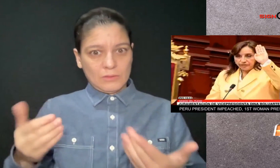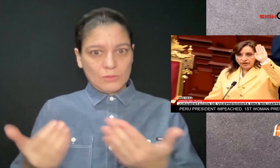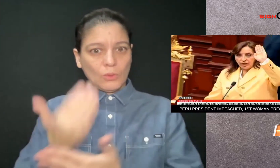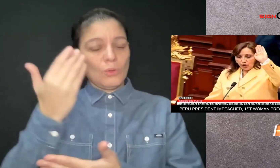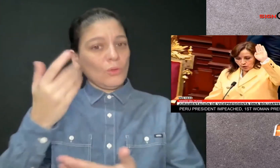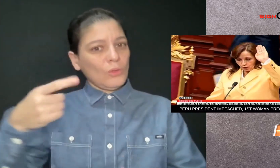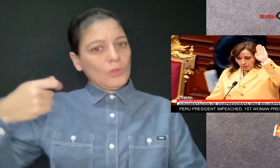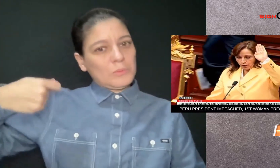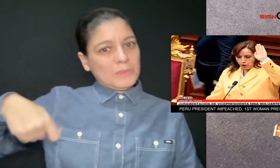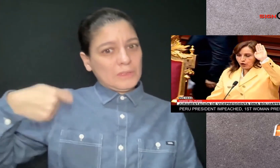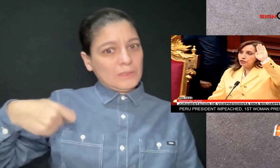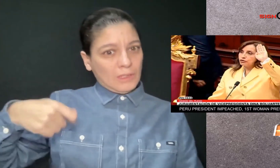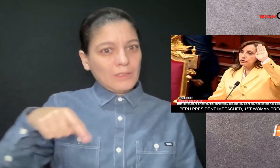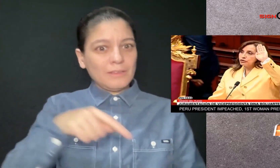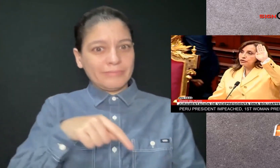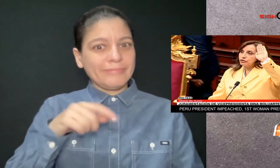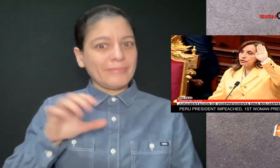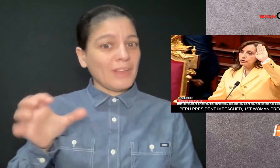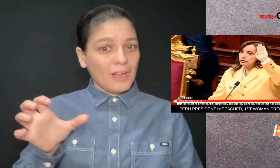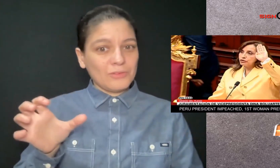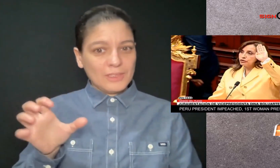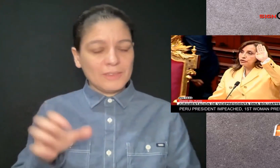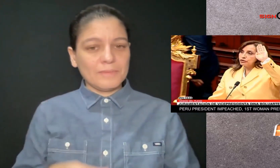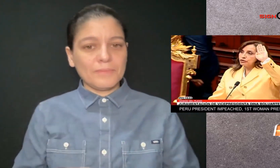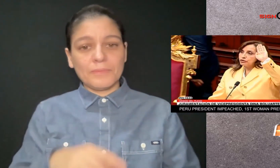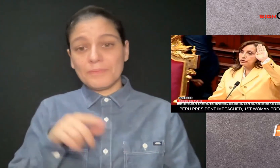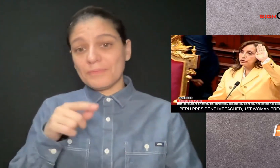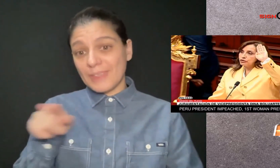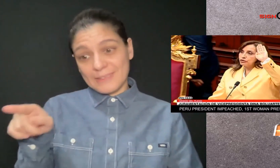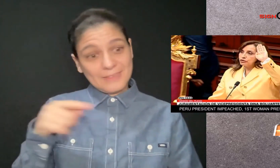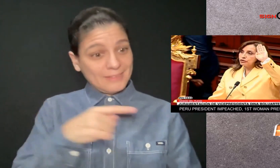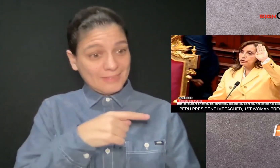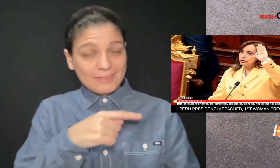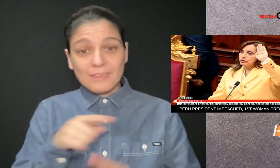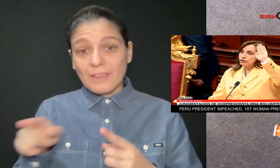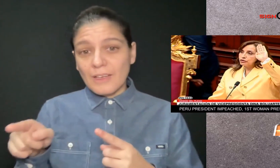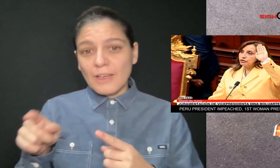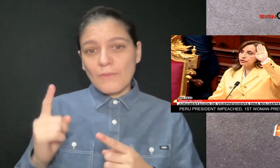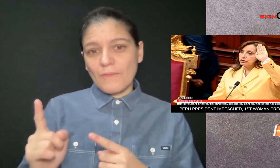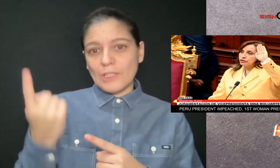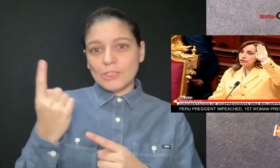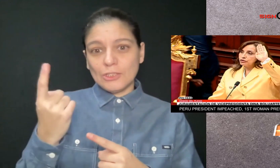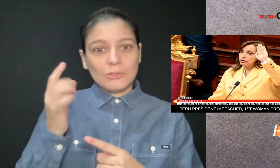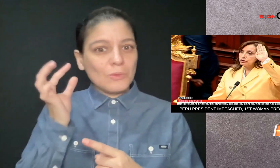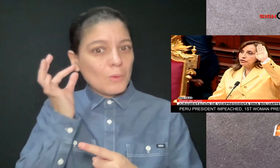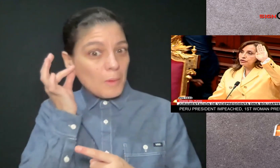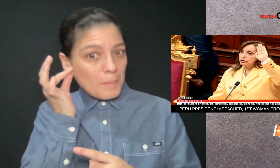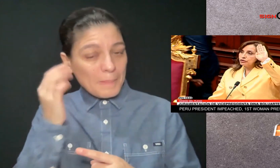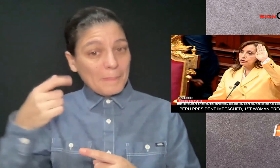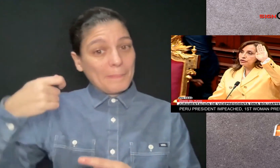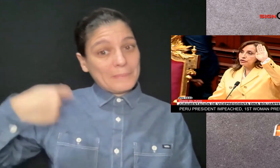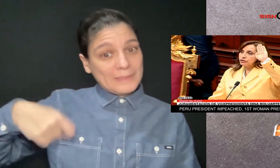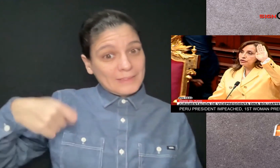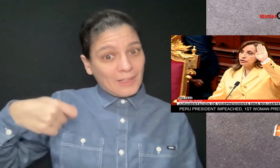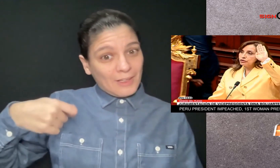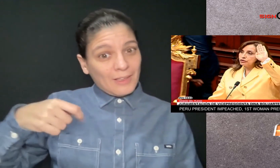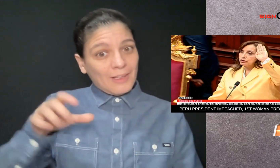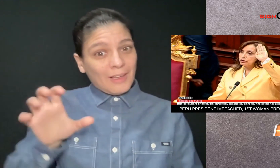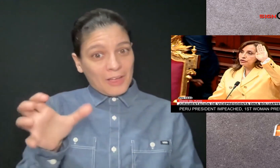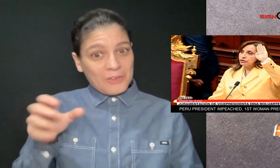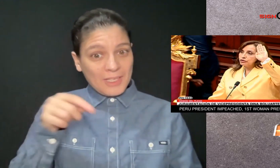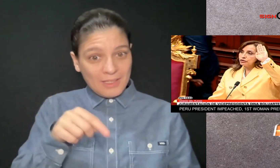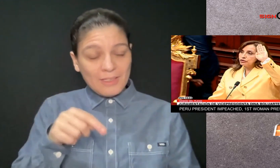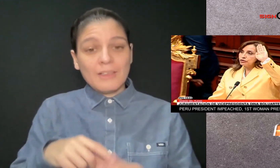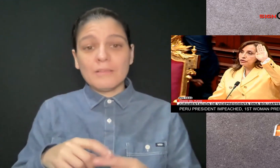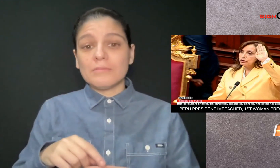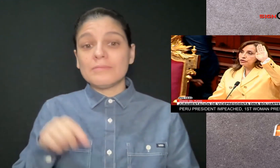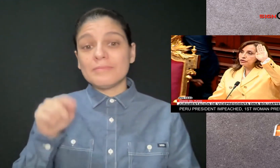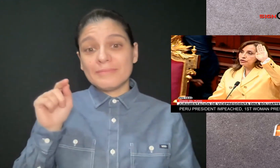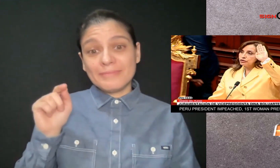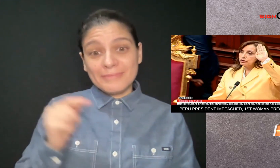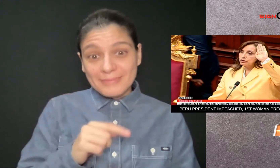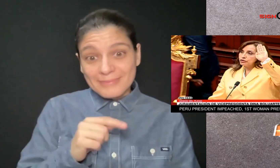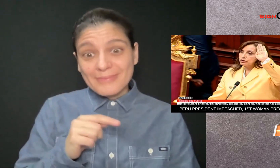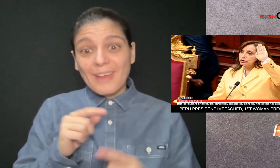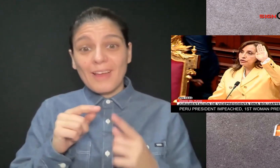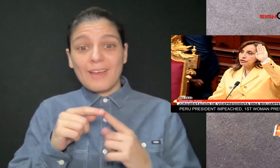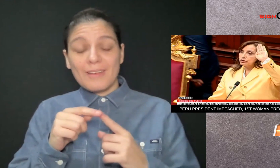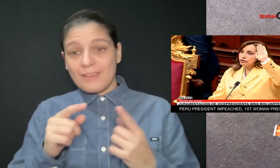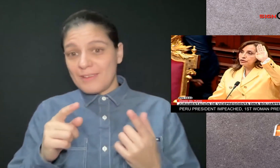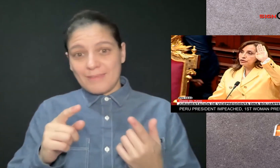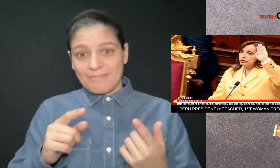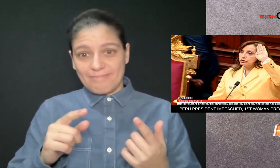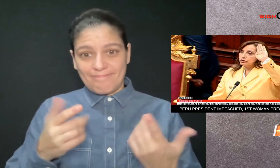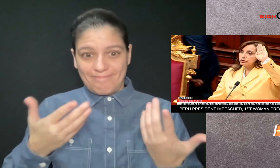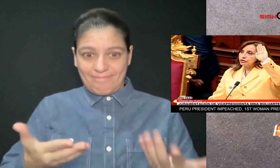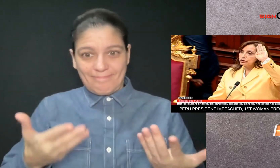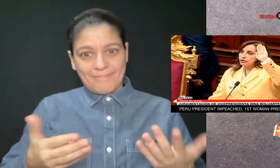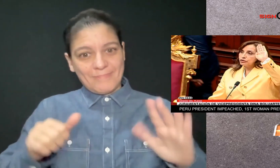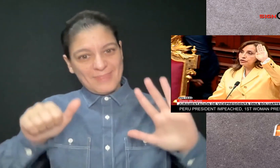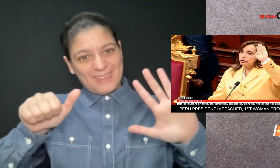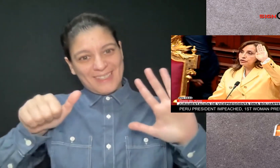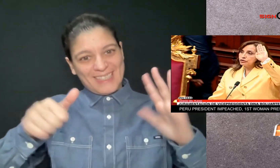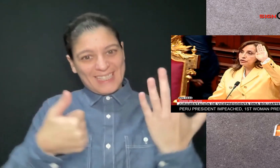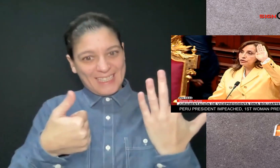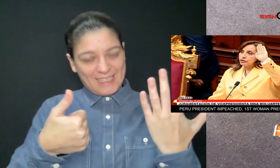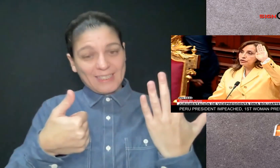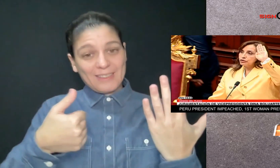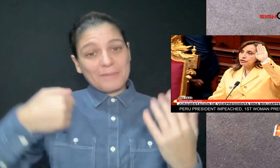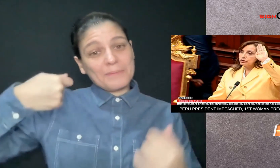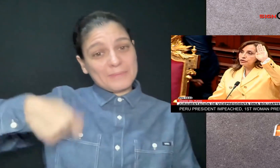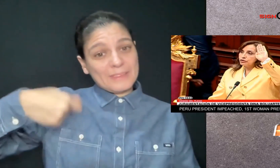new president she is the country's first female president she is also the country's six president